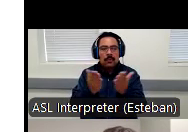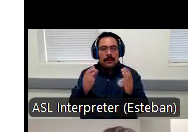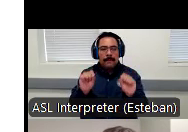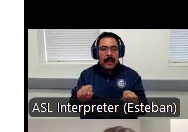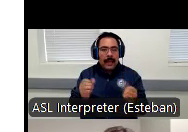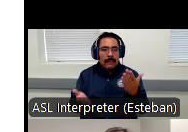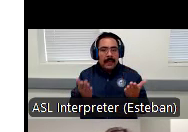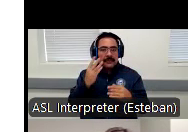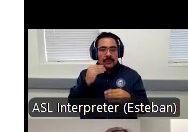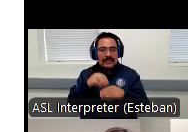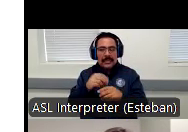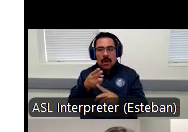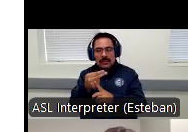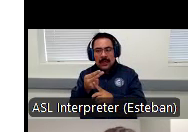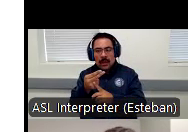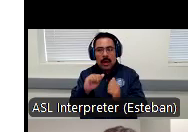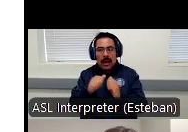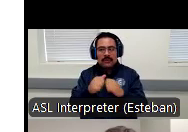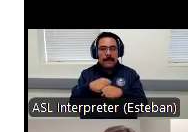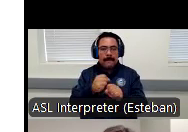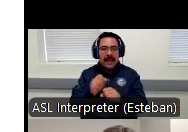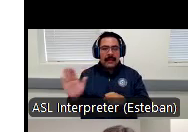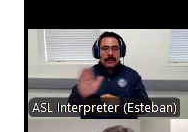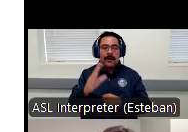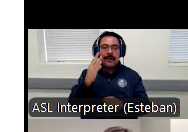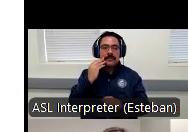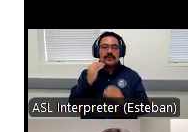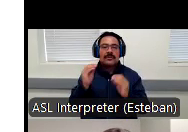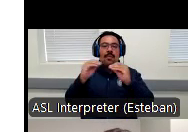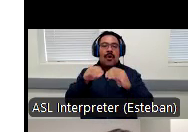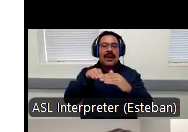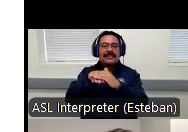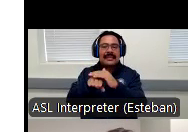hotel, and how to make those experiences more accessible. And when we're talking about people